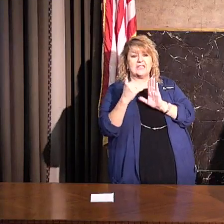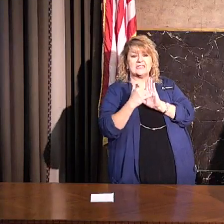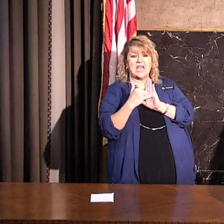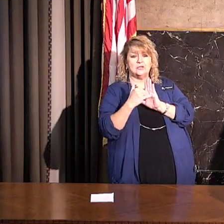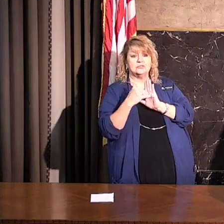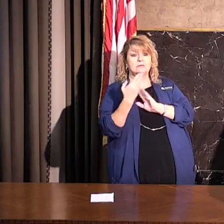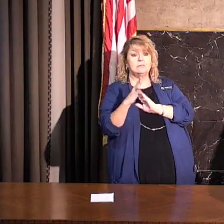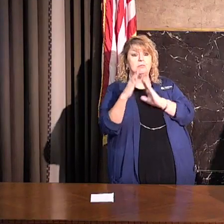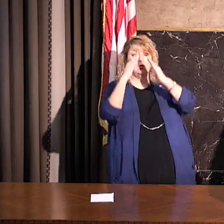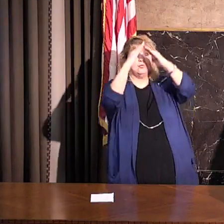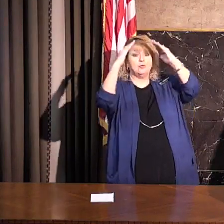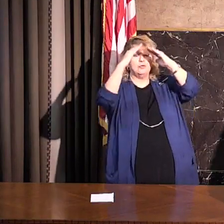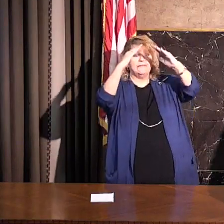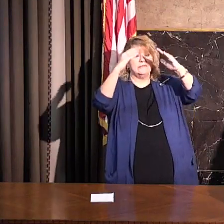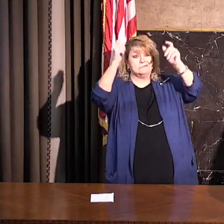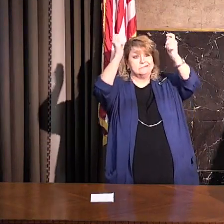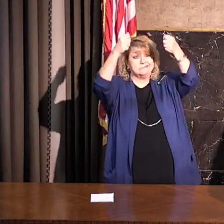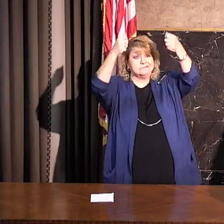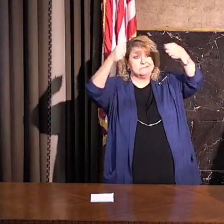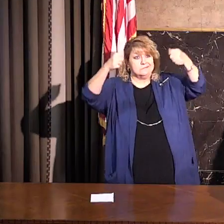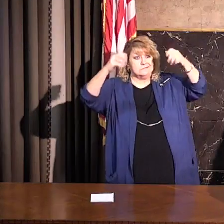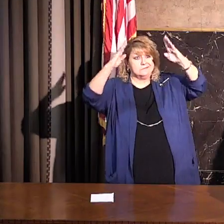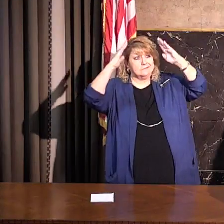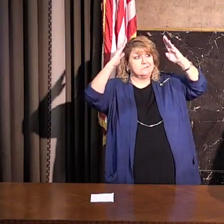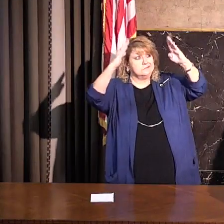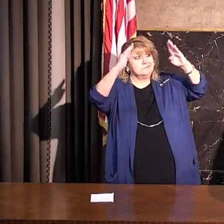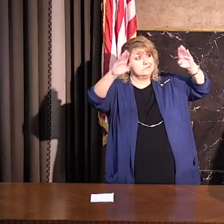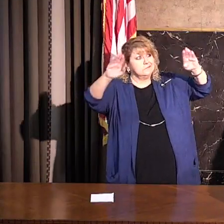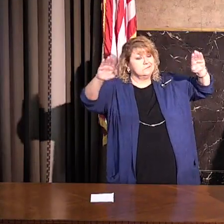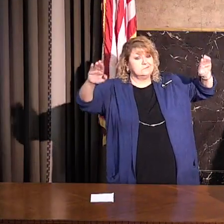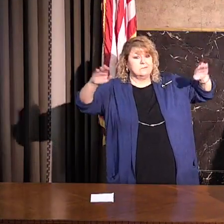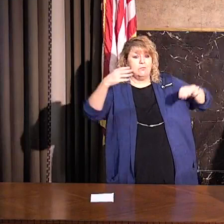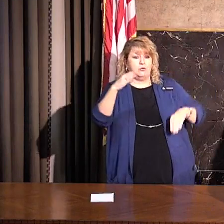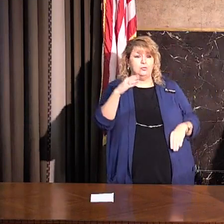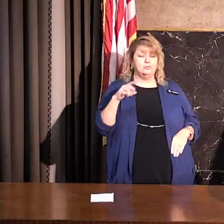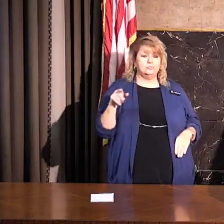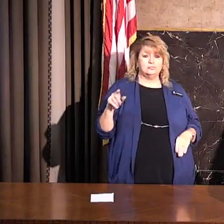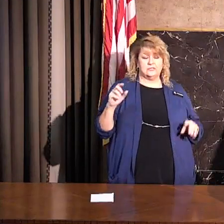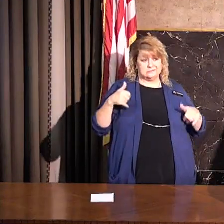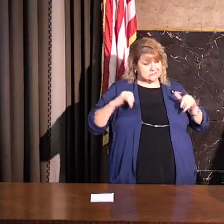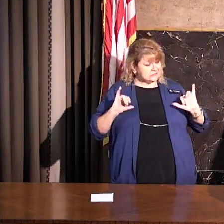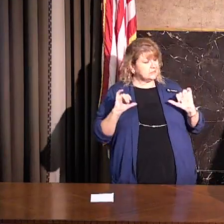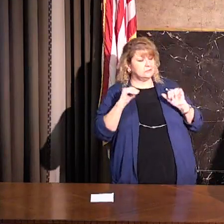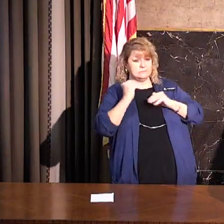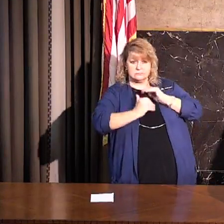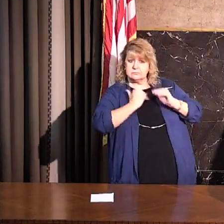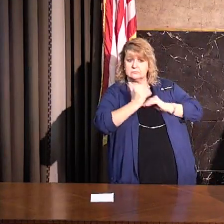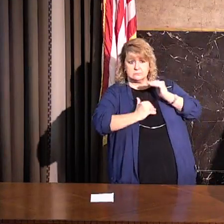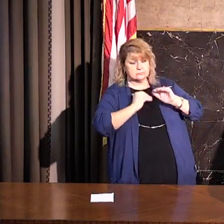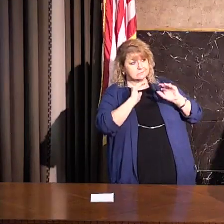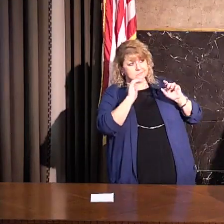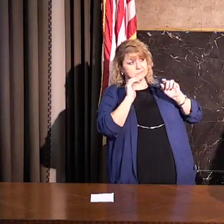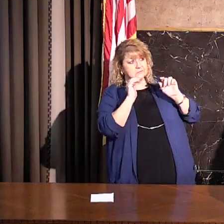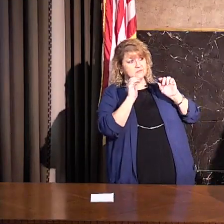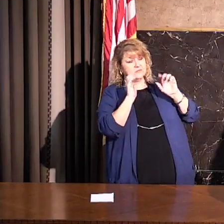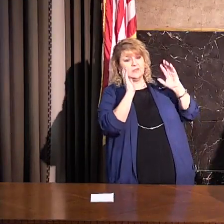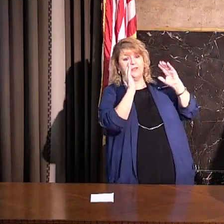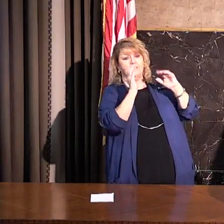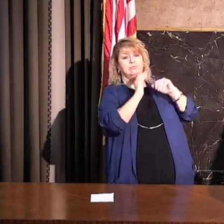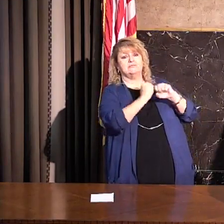Blue Roofs uh and uh that effort Obviously, we'll